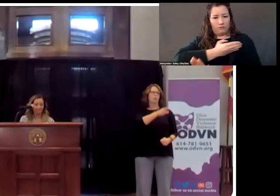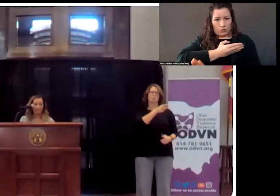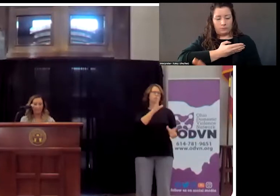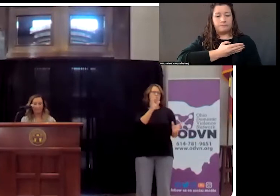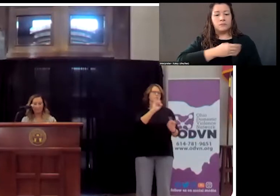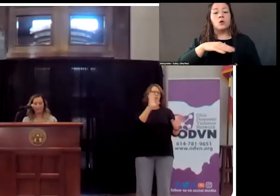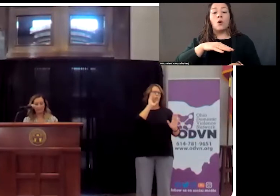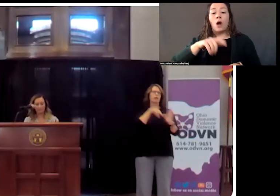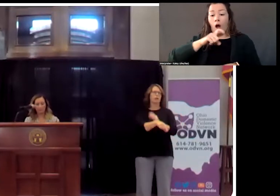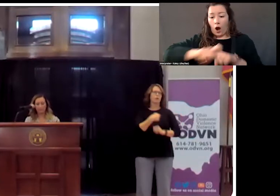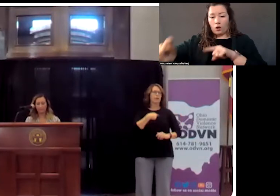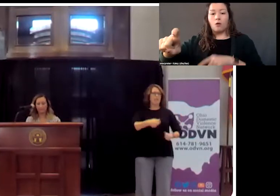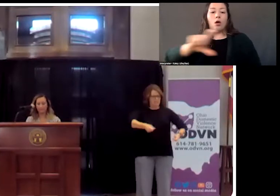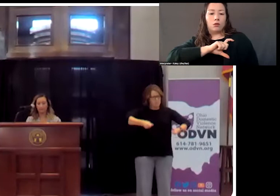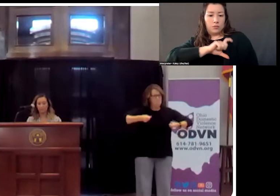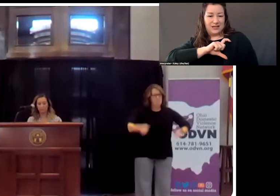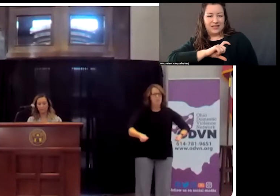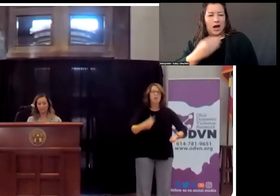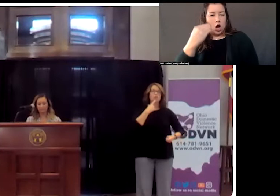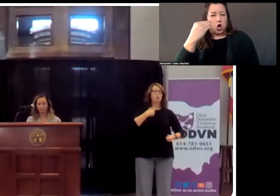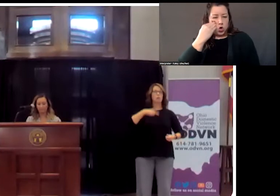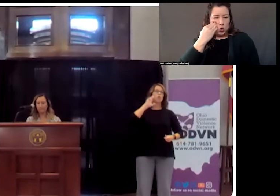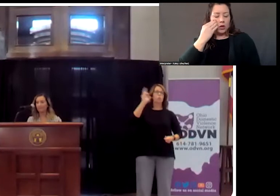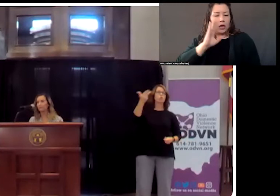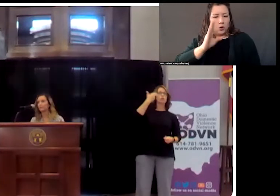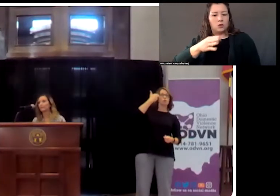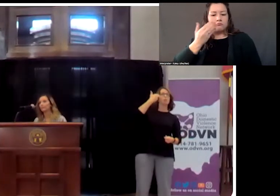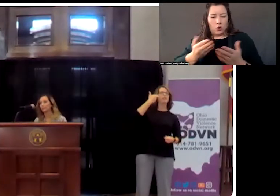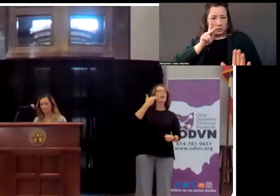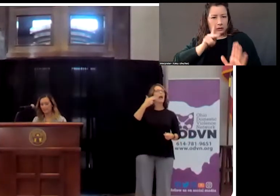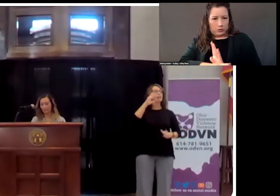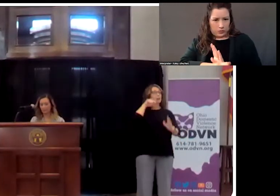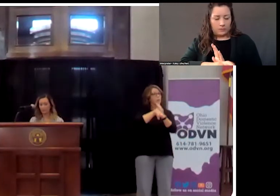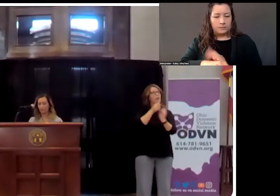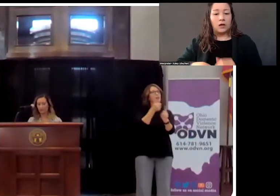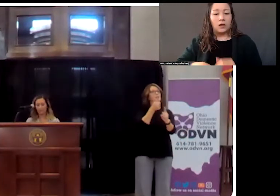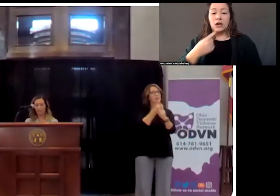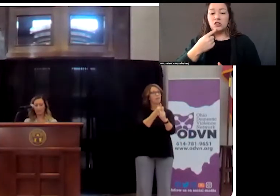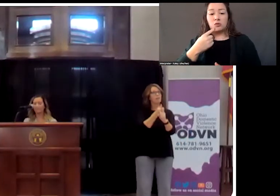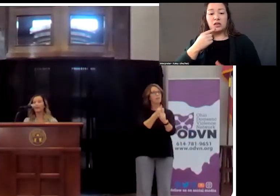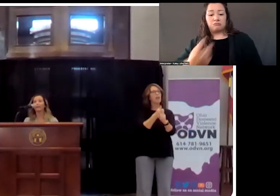He had pinned me down and told me that he was going to shoot me. And then he was going to kill himself so I could watch him die